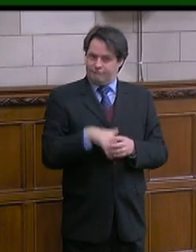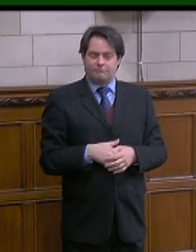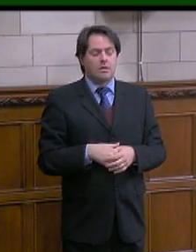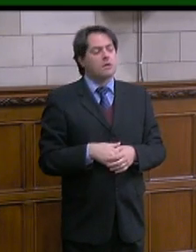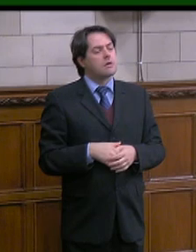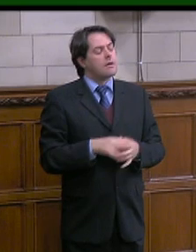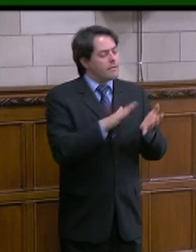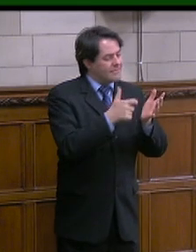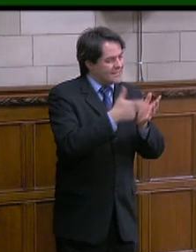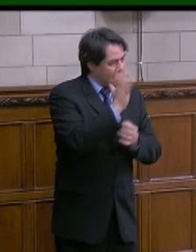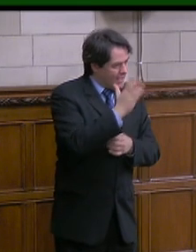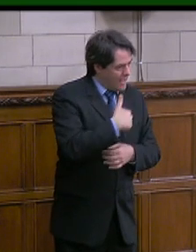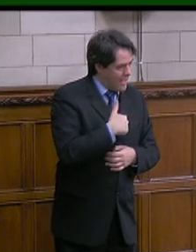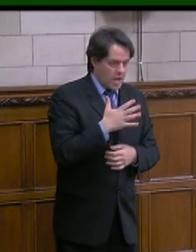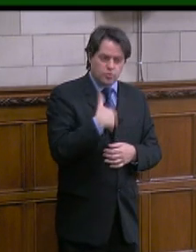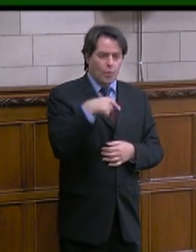I do not want to make this petition downbeat.